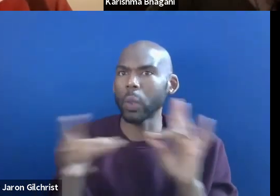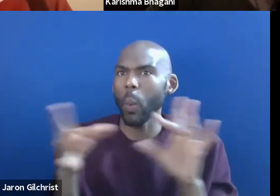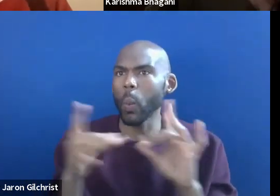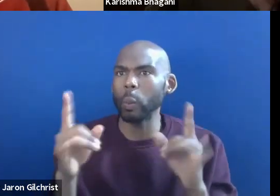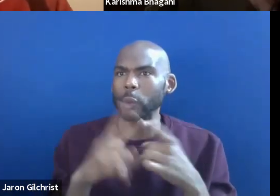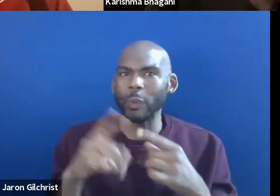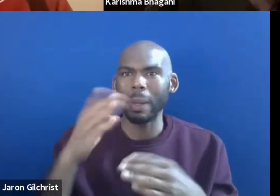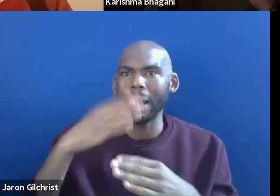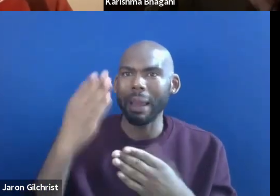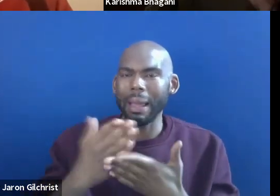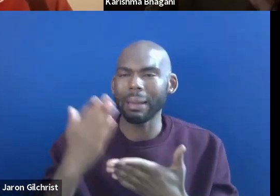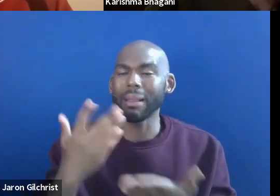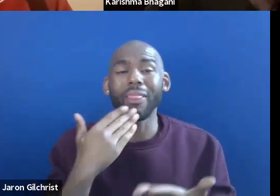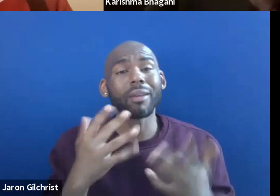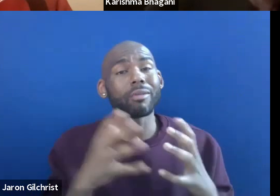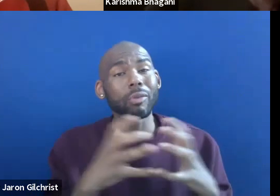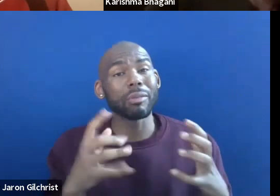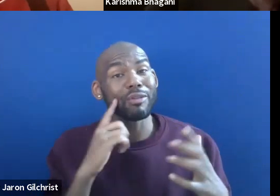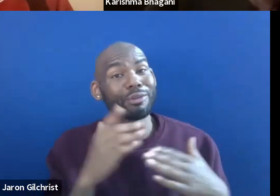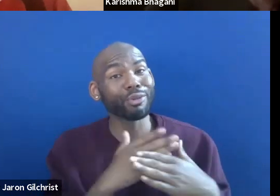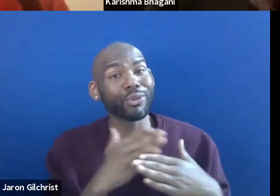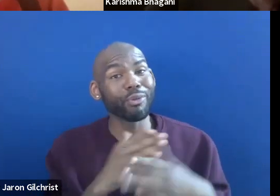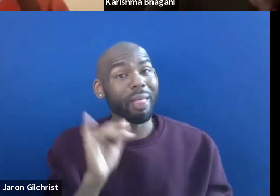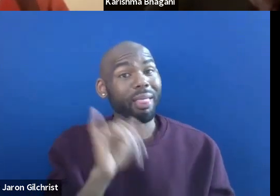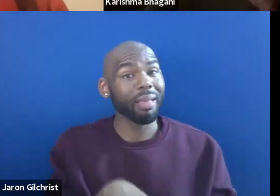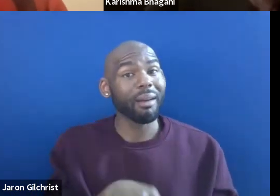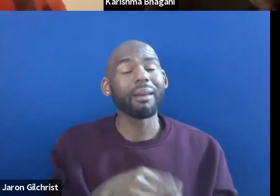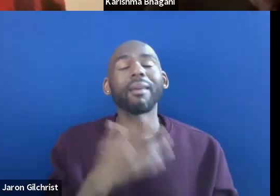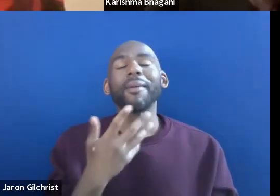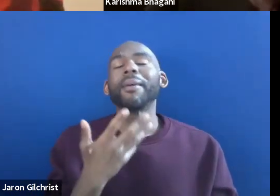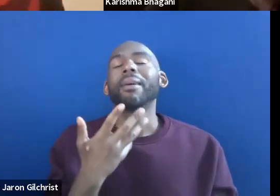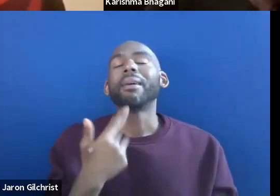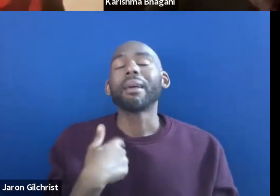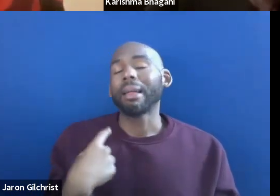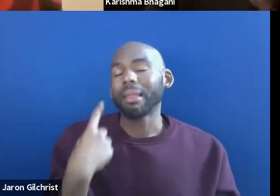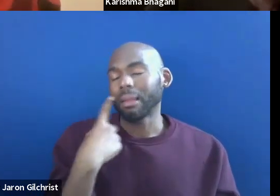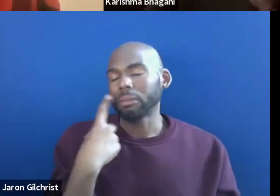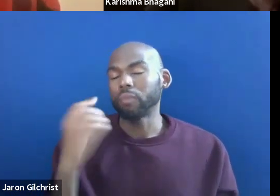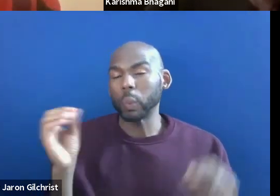Thank you so much for sharing that. And yeah, I think there's no better way than to know